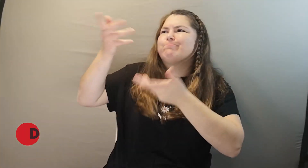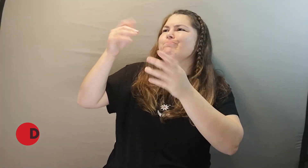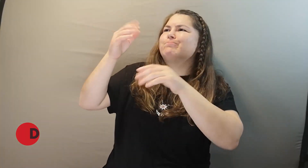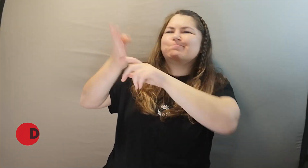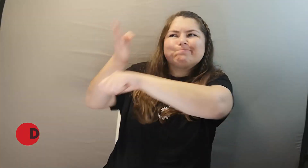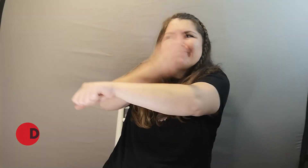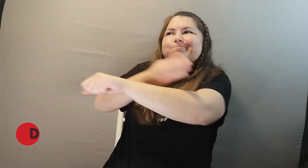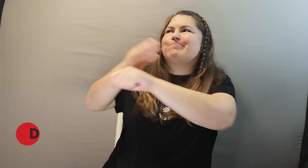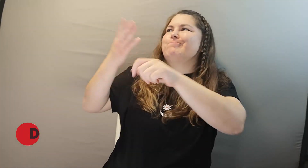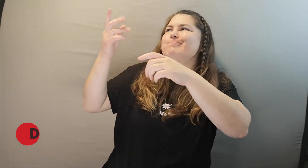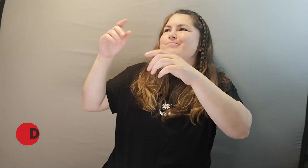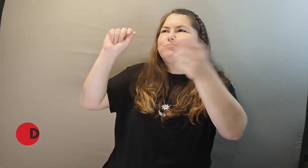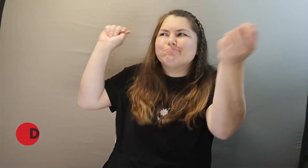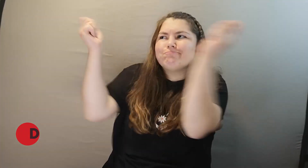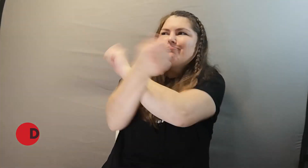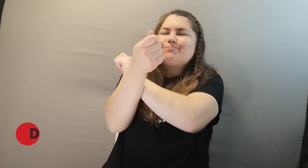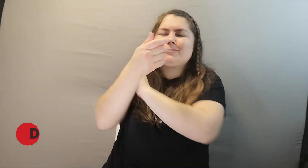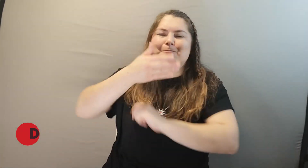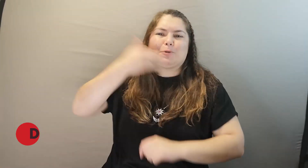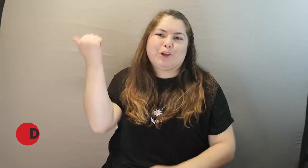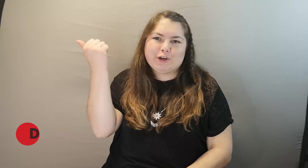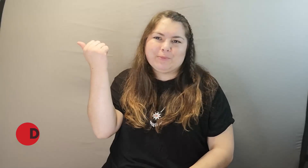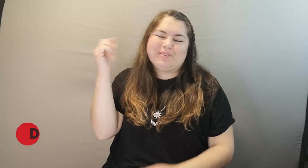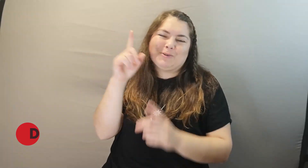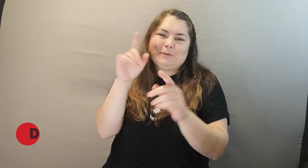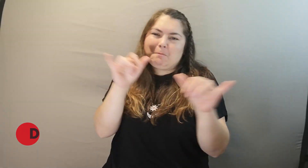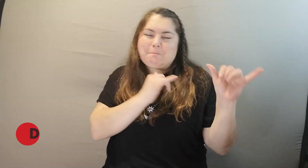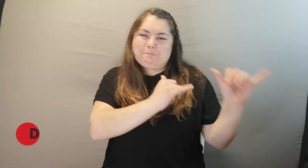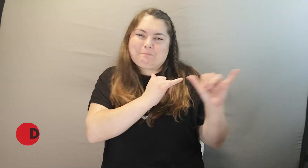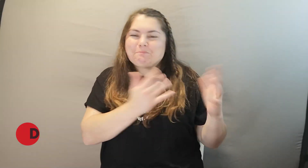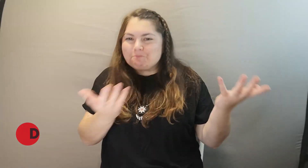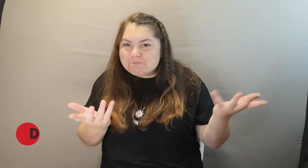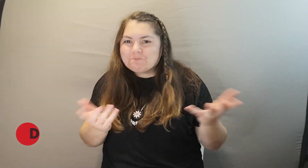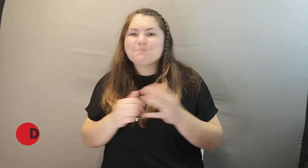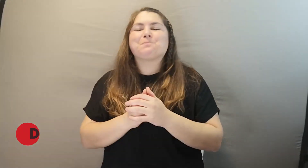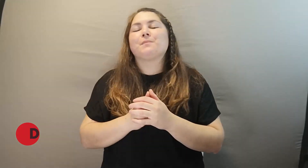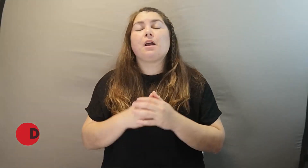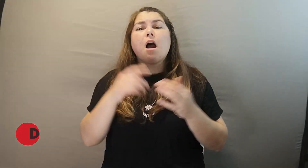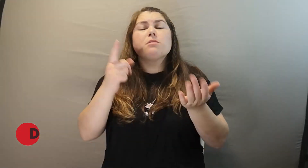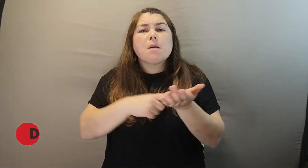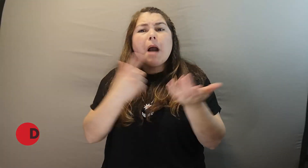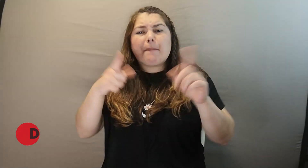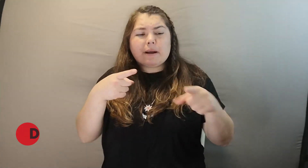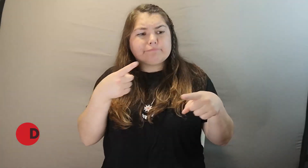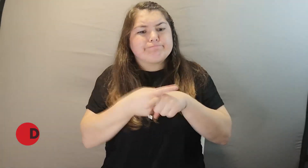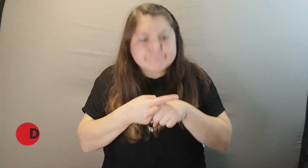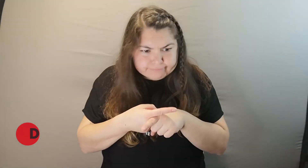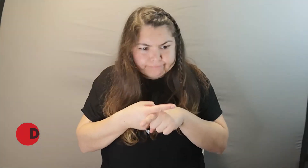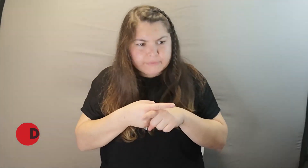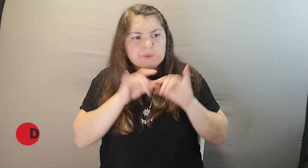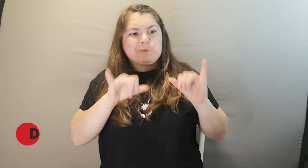improve and change for the better. Others do the same.